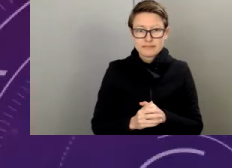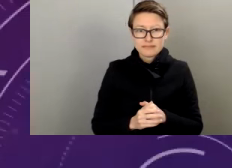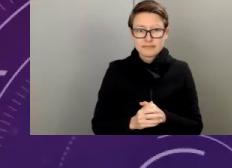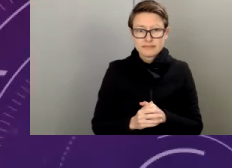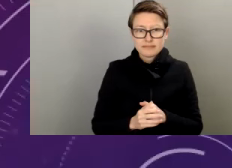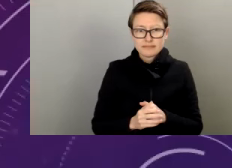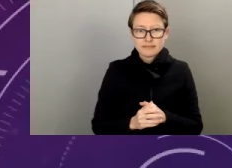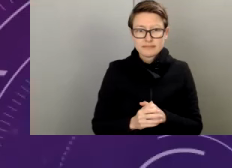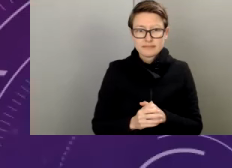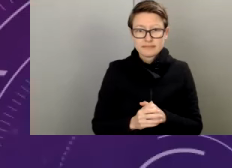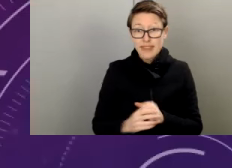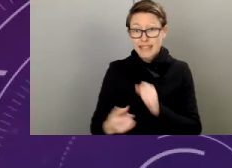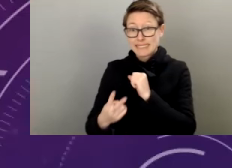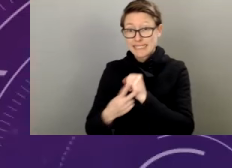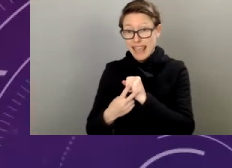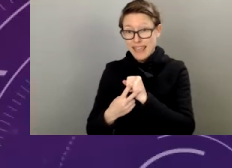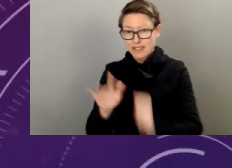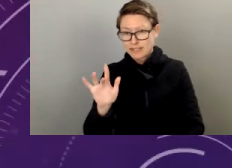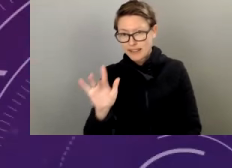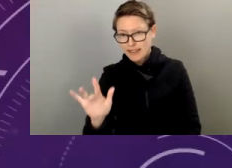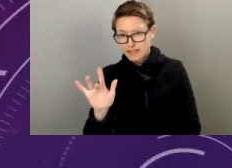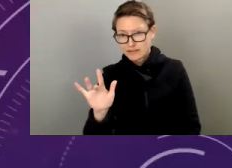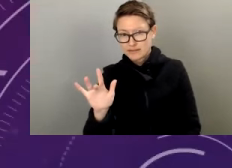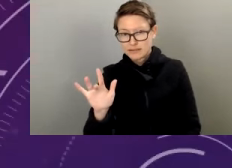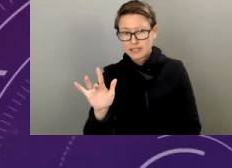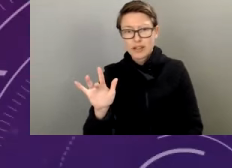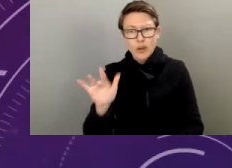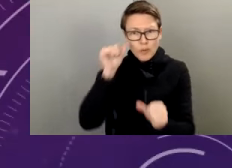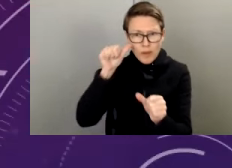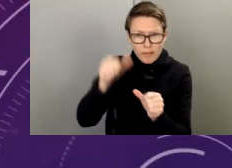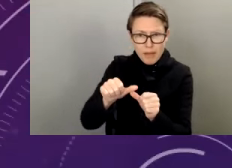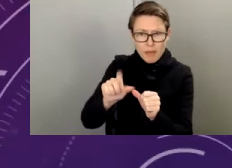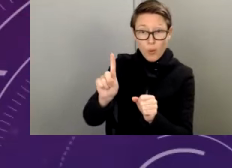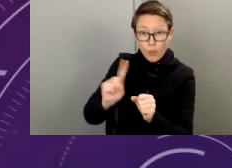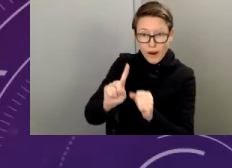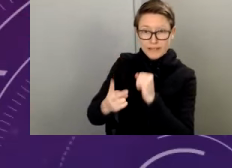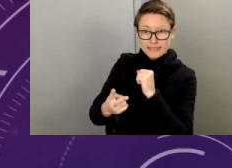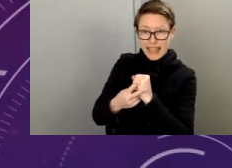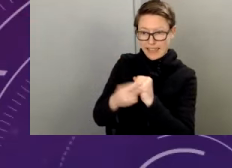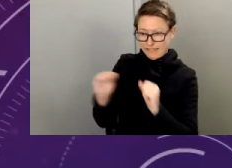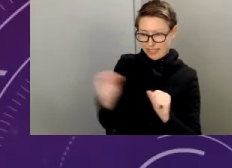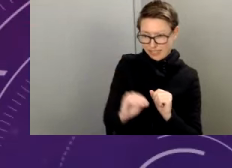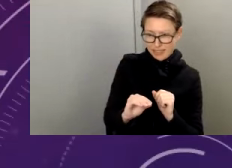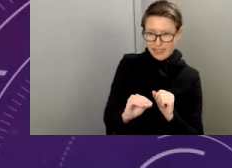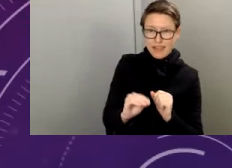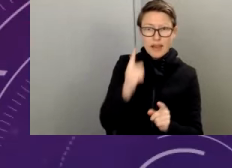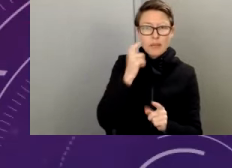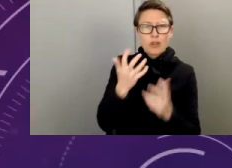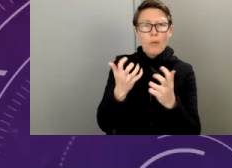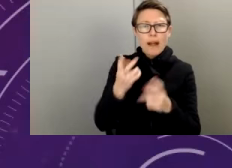and we click Save. And again, pay attention to the location because you're going to want to keep these files together, your attendance and your grades,